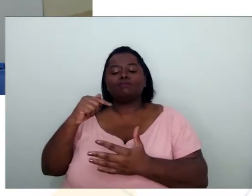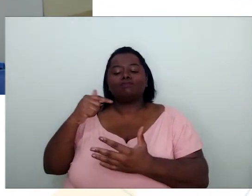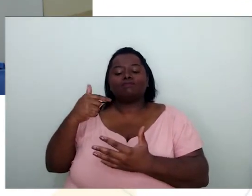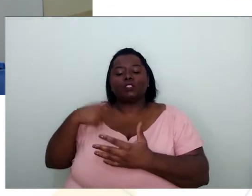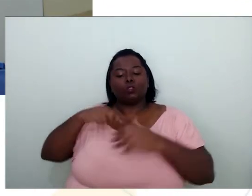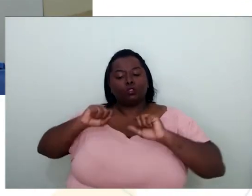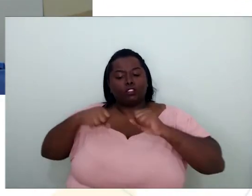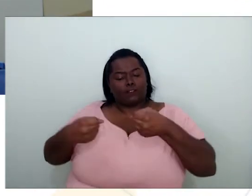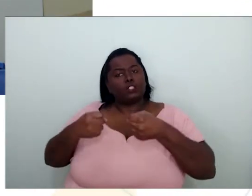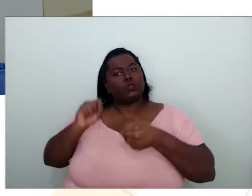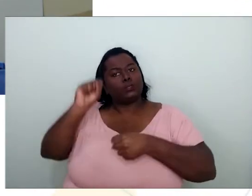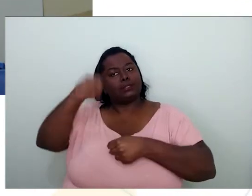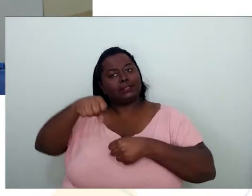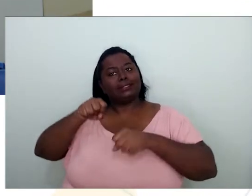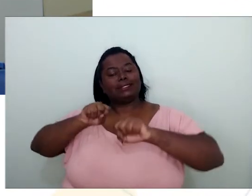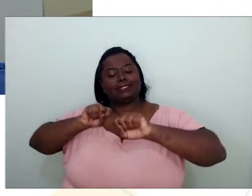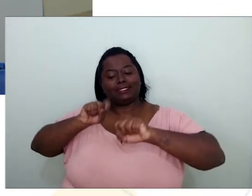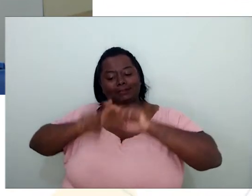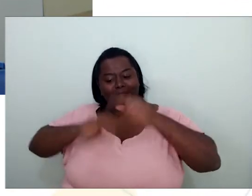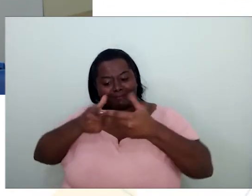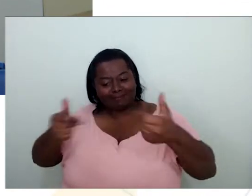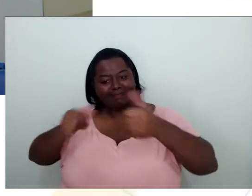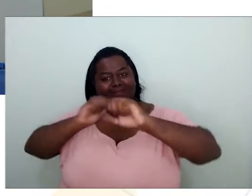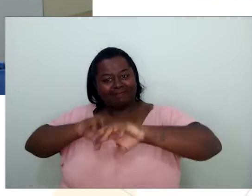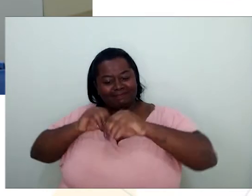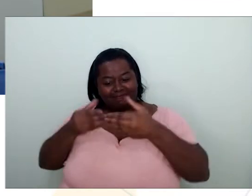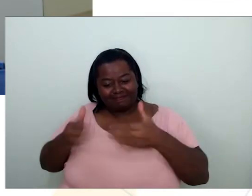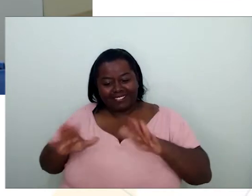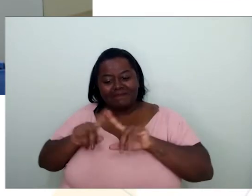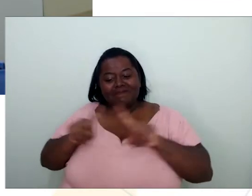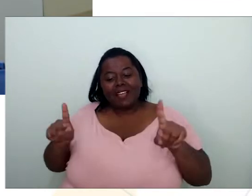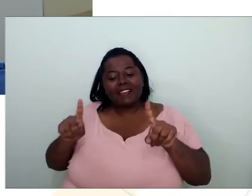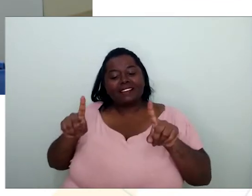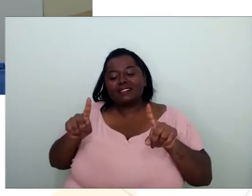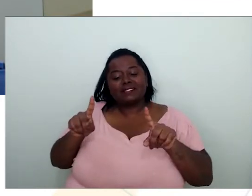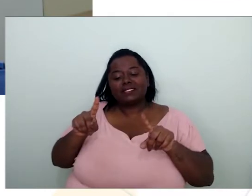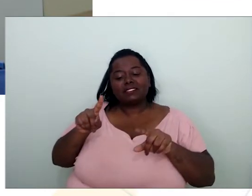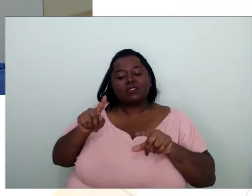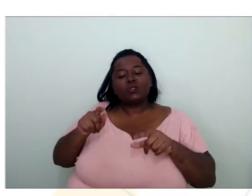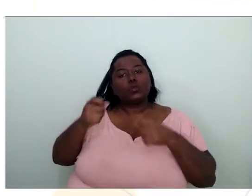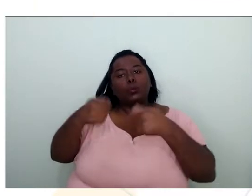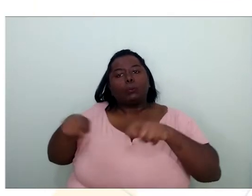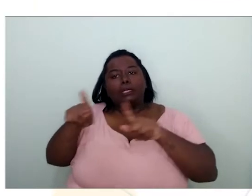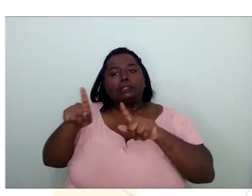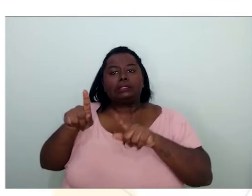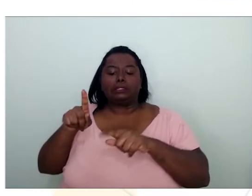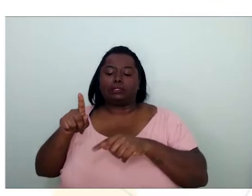resources but you see none of that. May be such a bad thing because there is